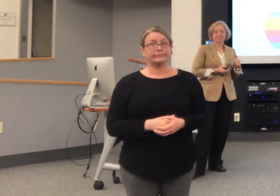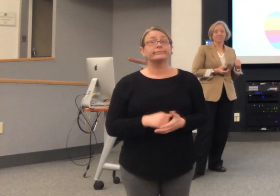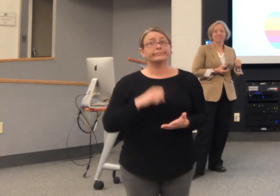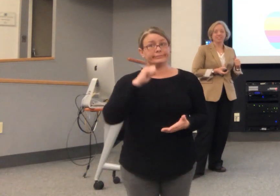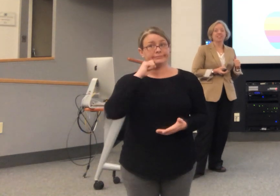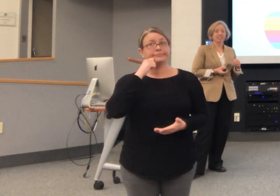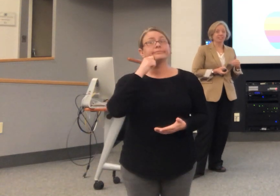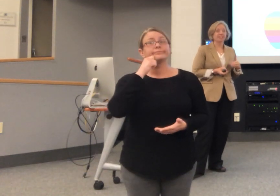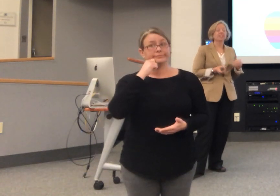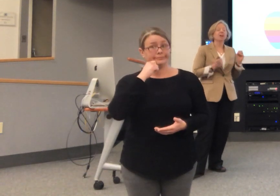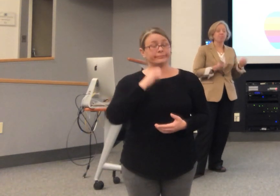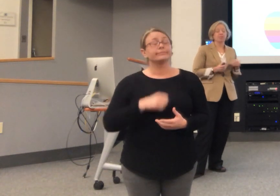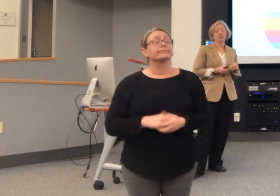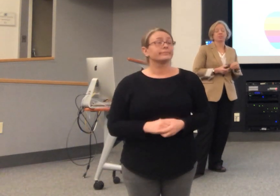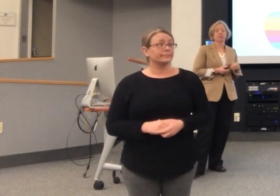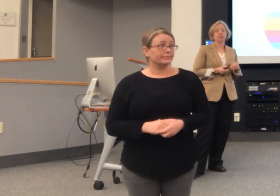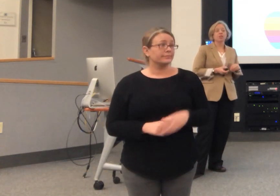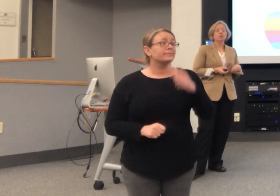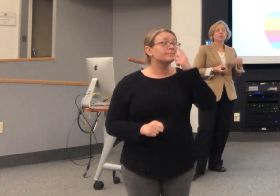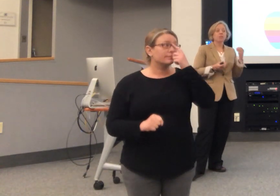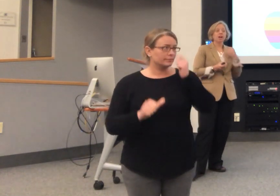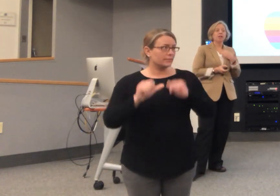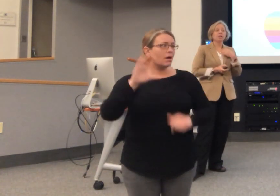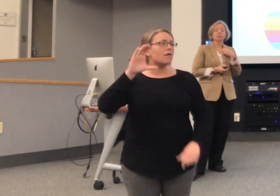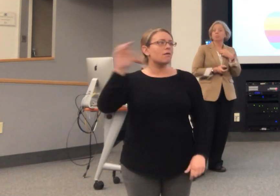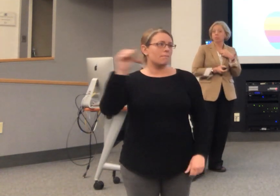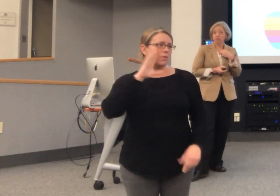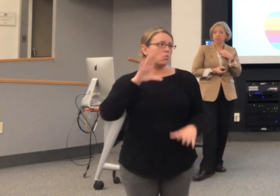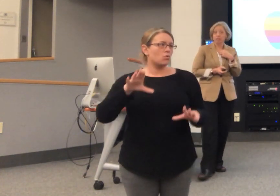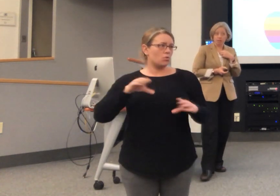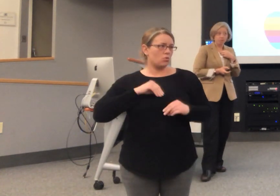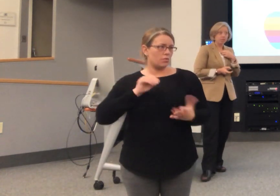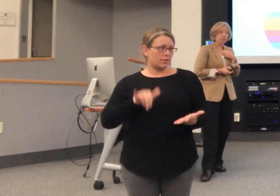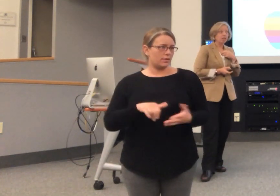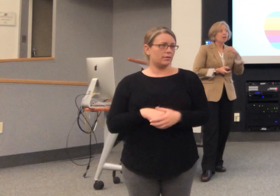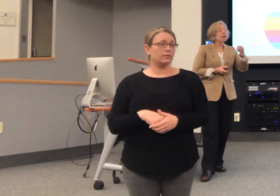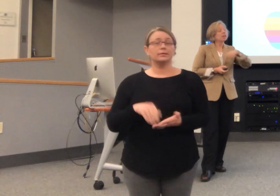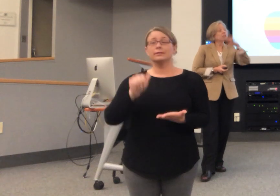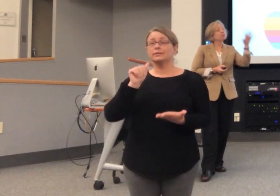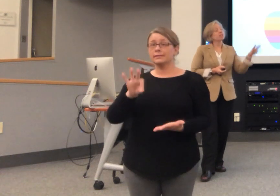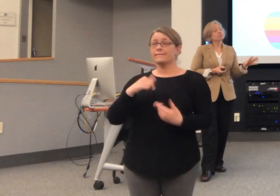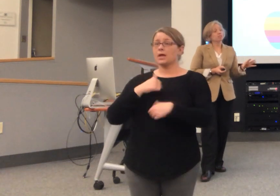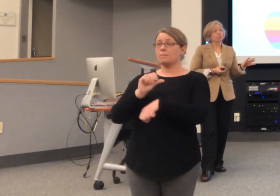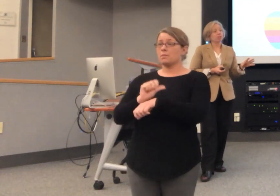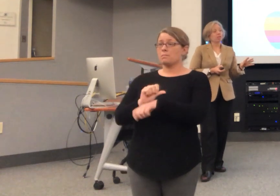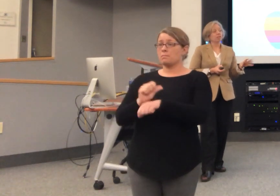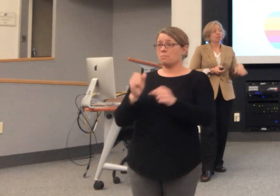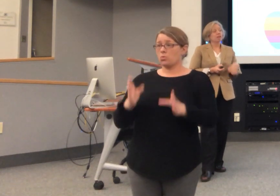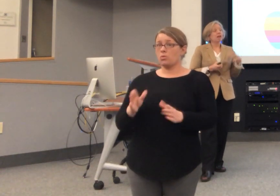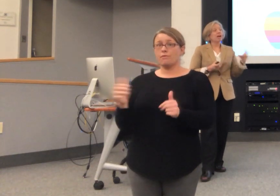Apple, exactly. The company owns it. So if I am employee of a company and I create something